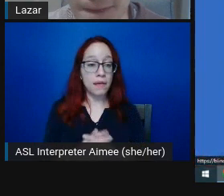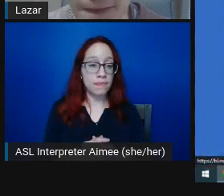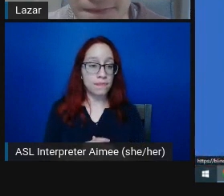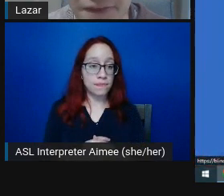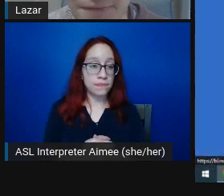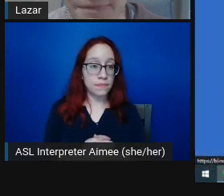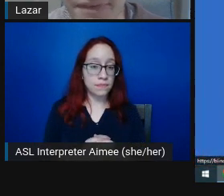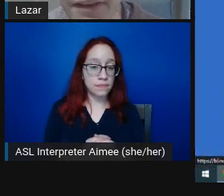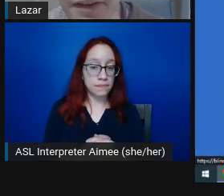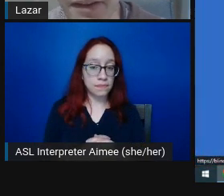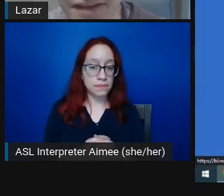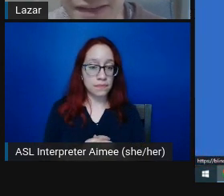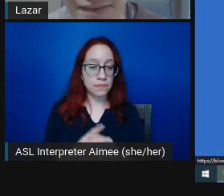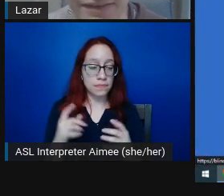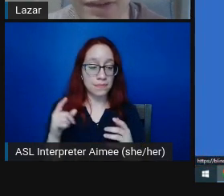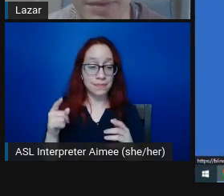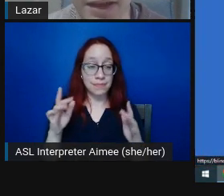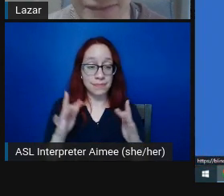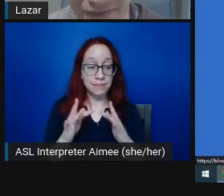This website is extremely accessible.